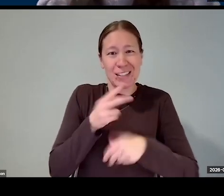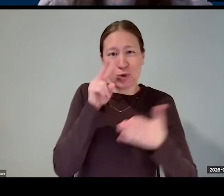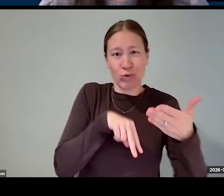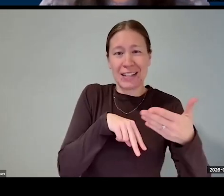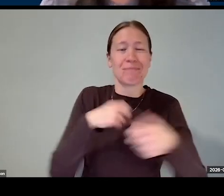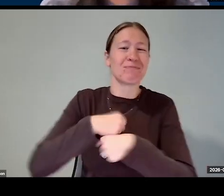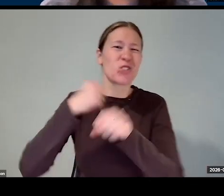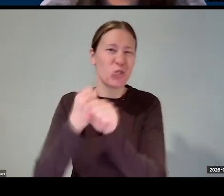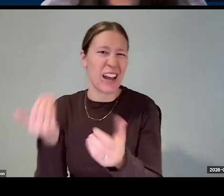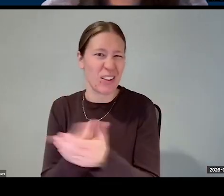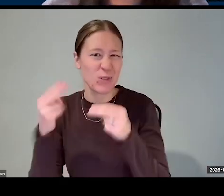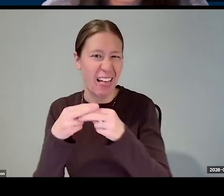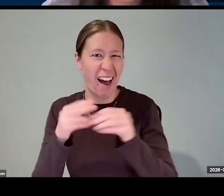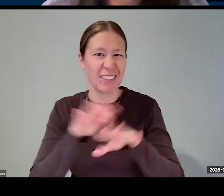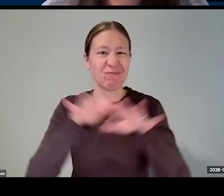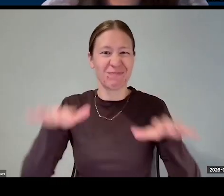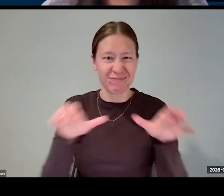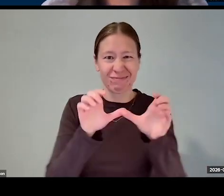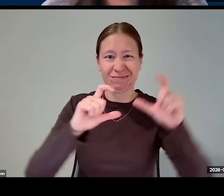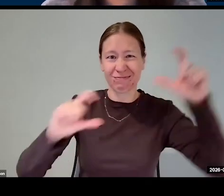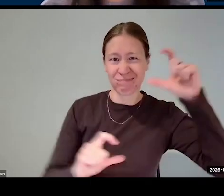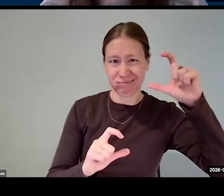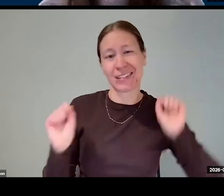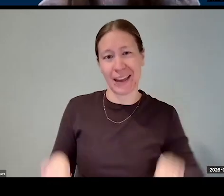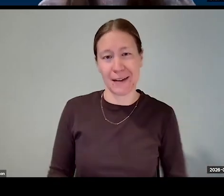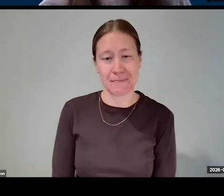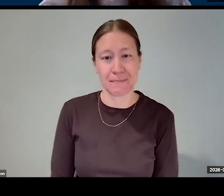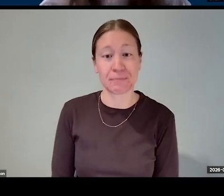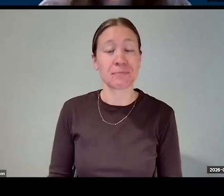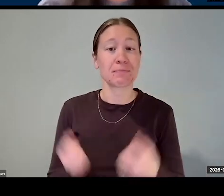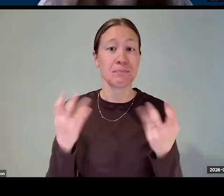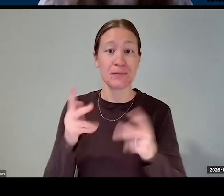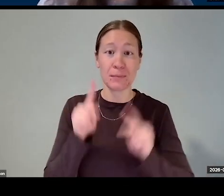Okay, so we get a lot of questions about what an accessible font looks like,